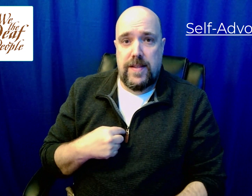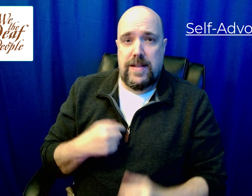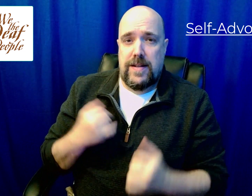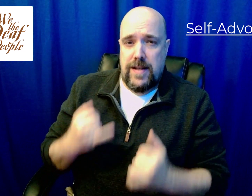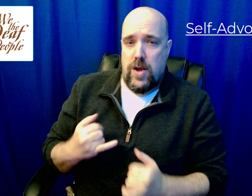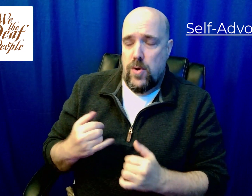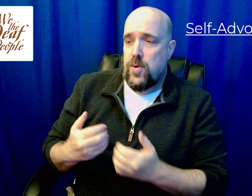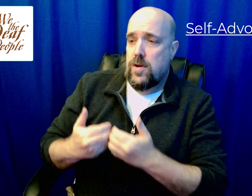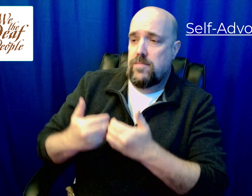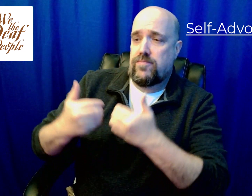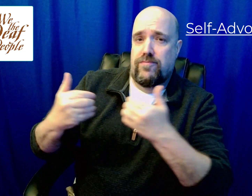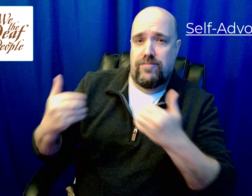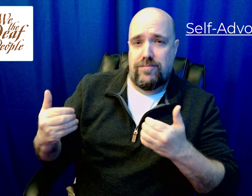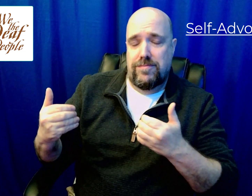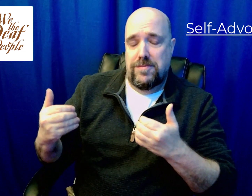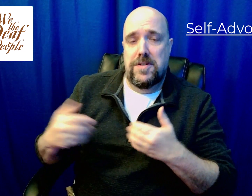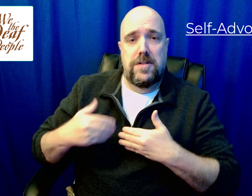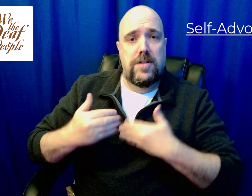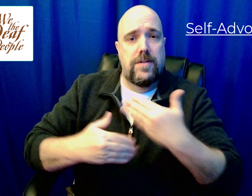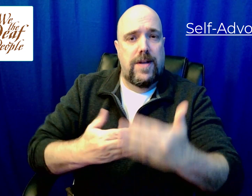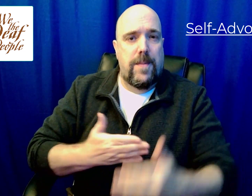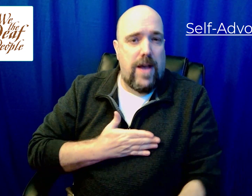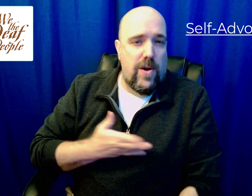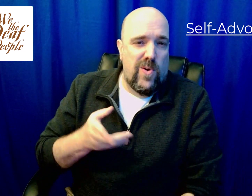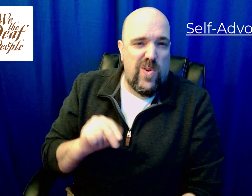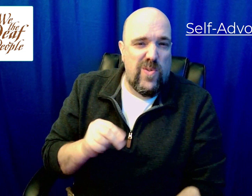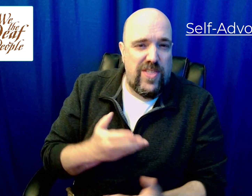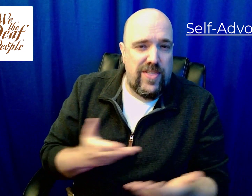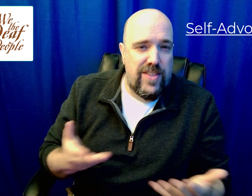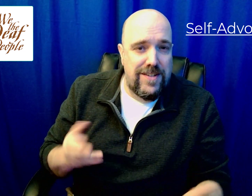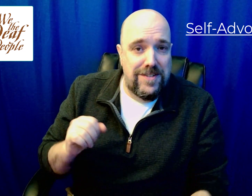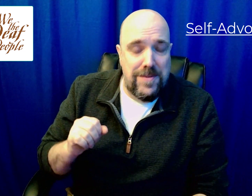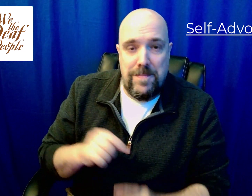I am now moving on with my own thing.